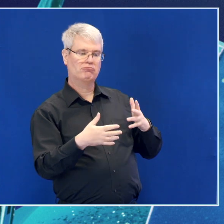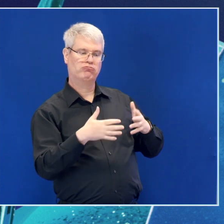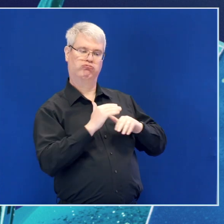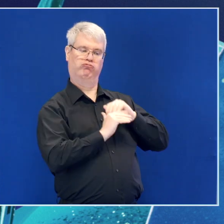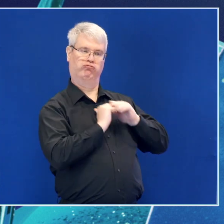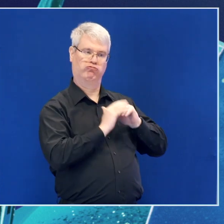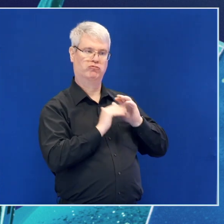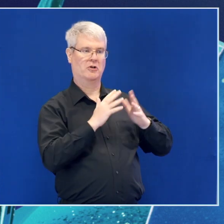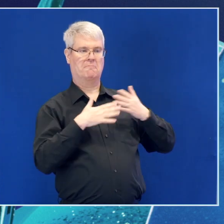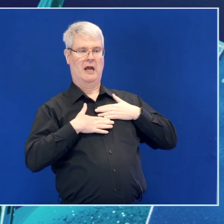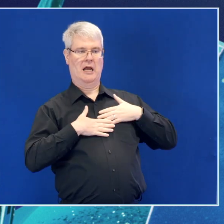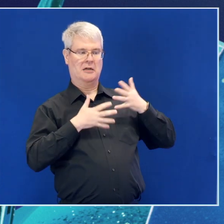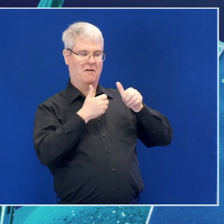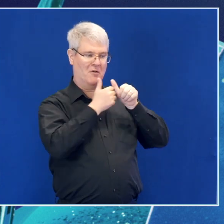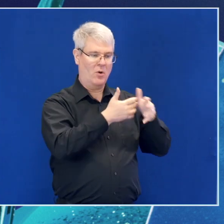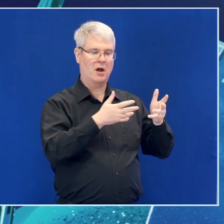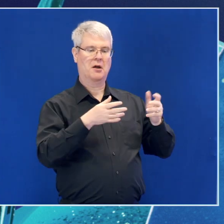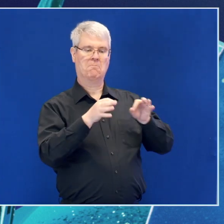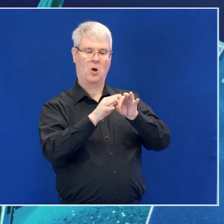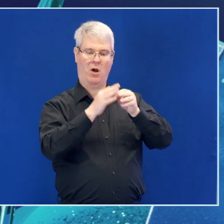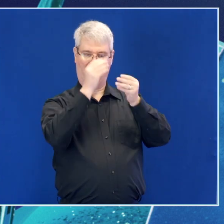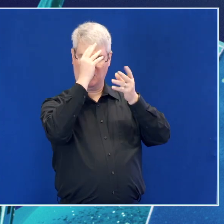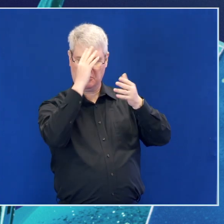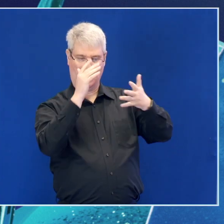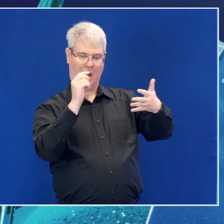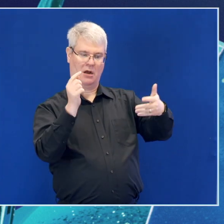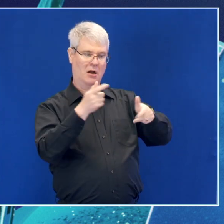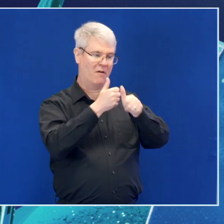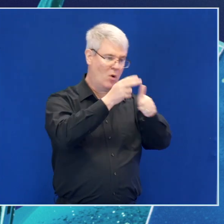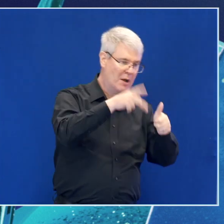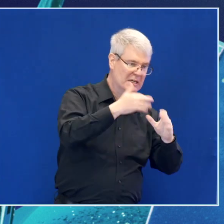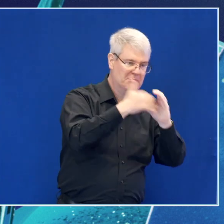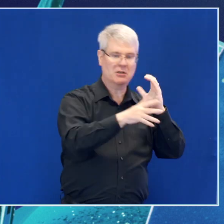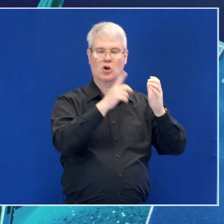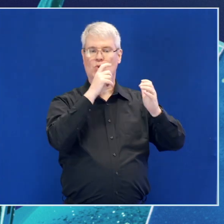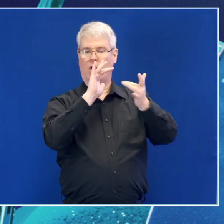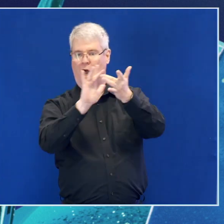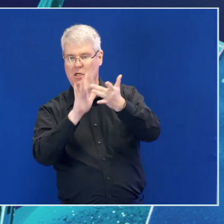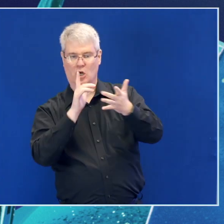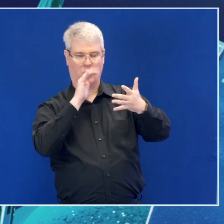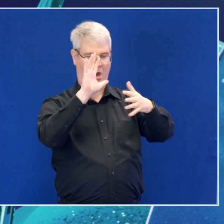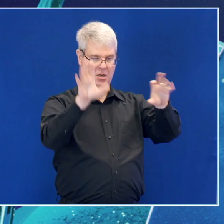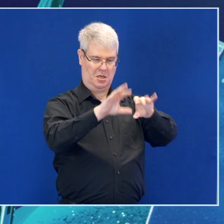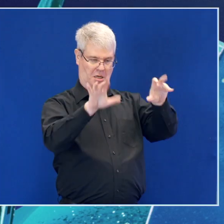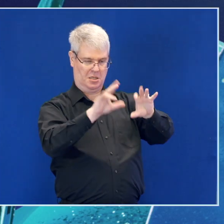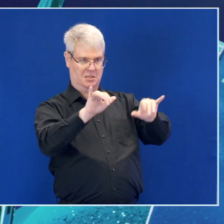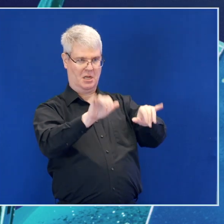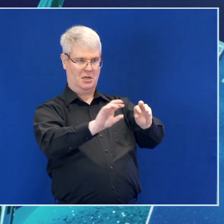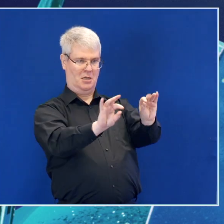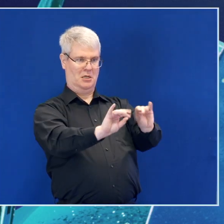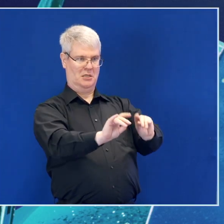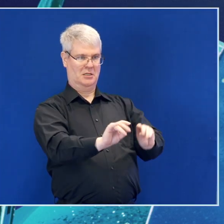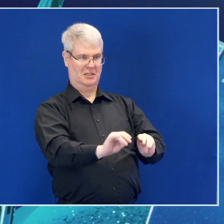that reflects strong Microsoft coaching principles. There are strict rules. There are six of them there. I'll read one.